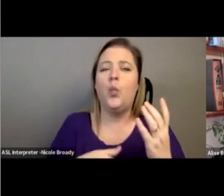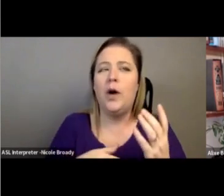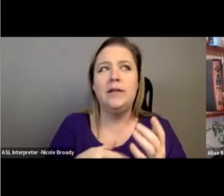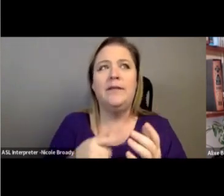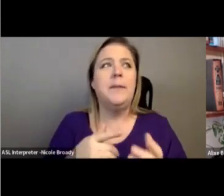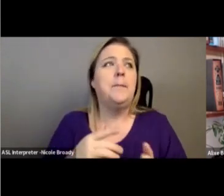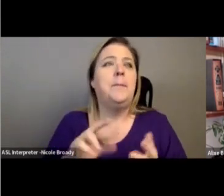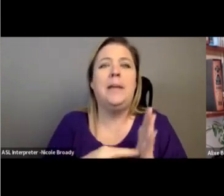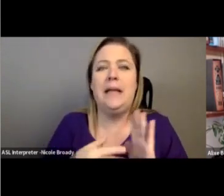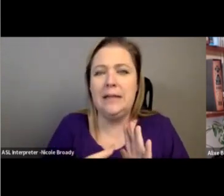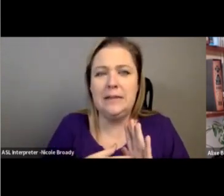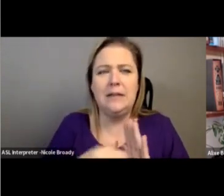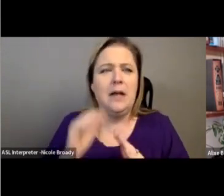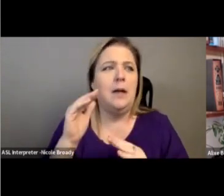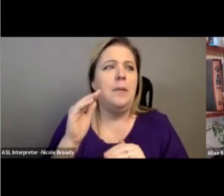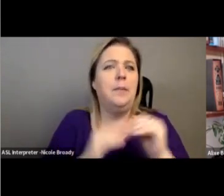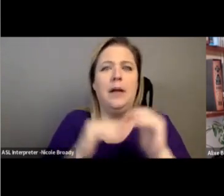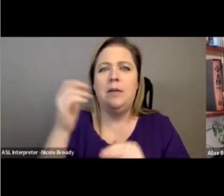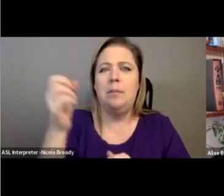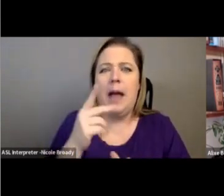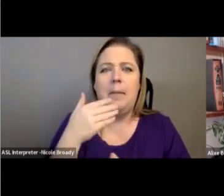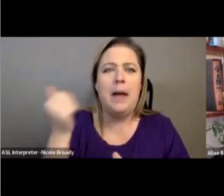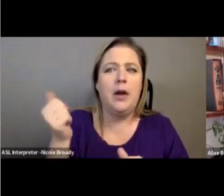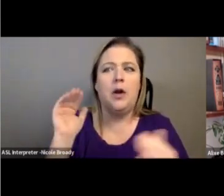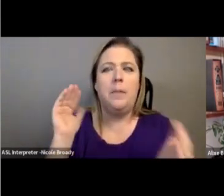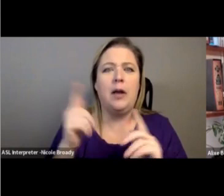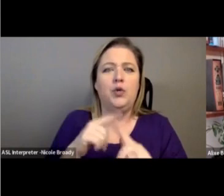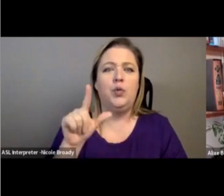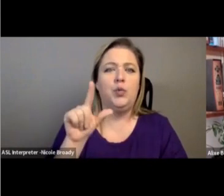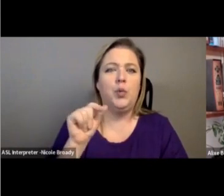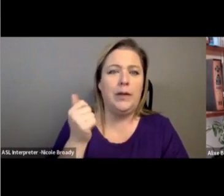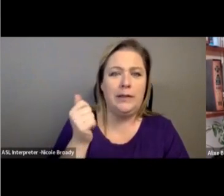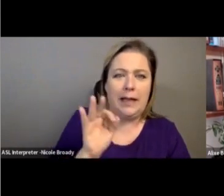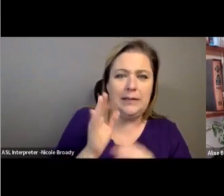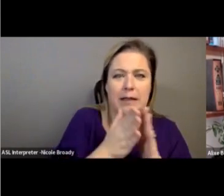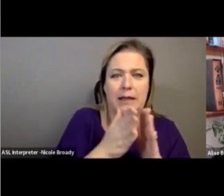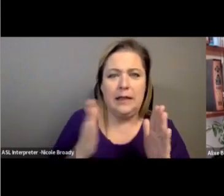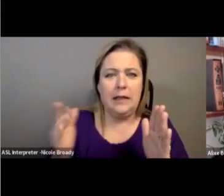better from where we were in 2019. We're using this opportunity to bring together